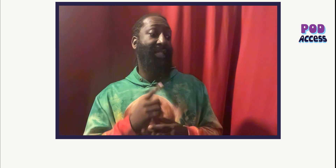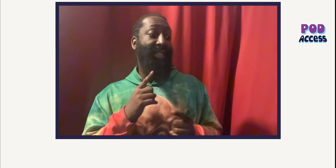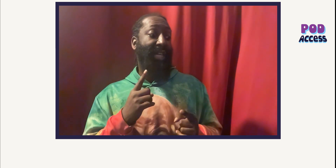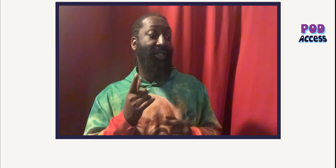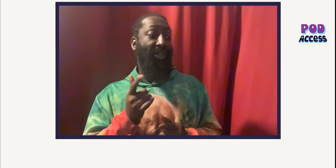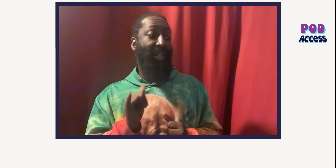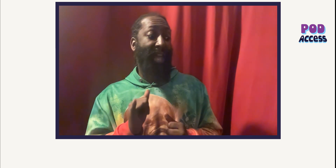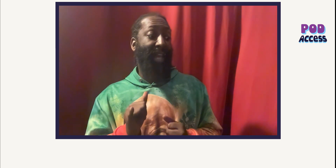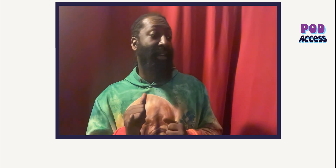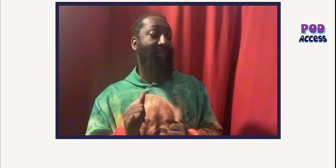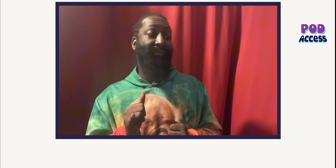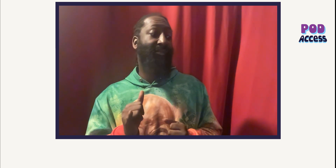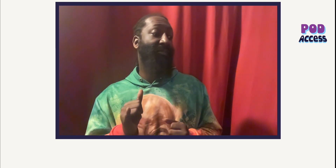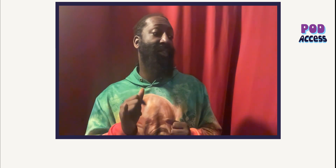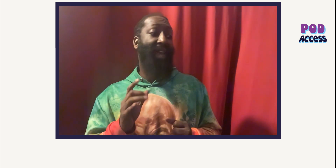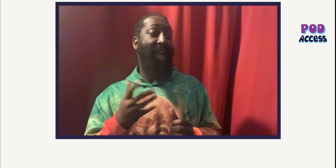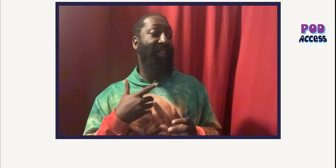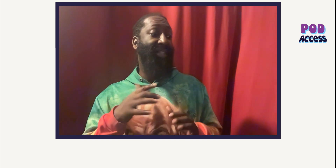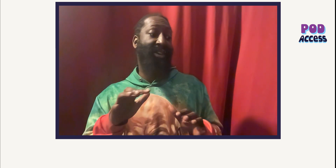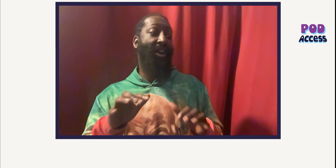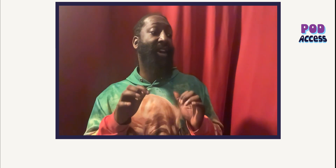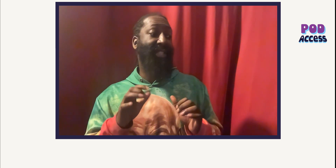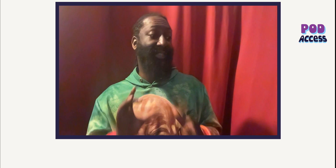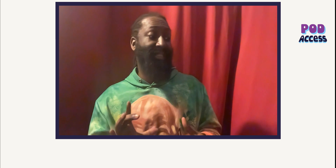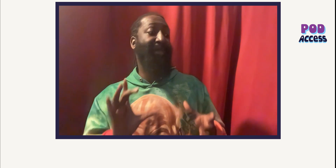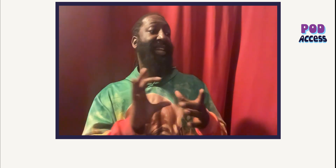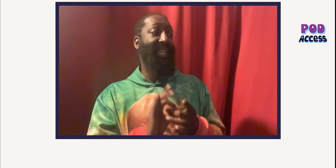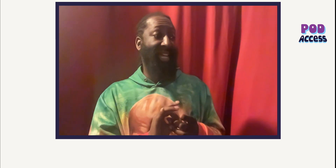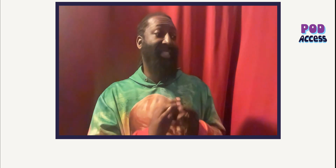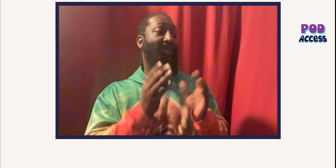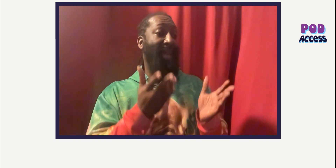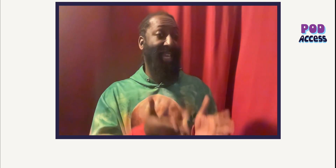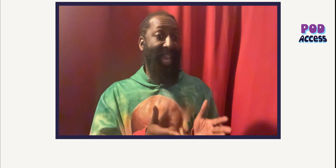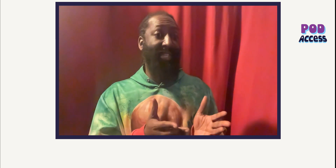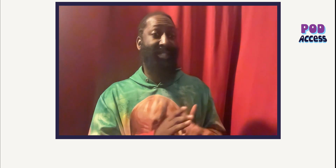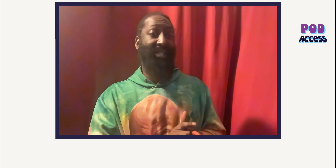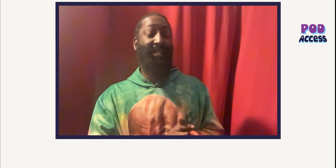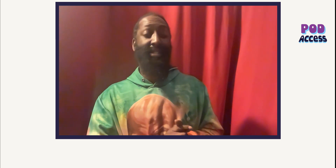Success looks like having the audience be connected with my guests.